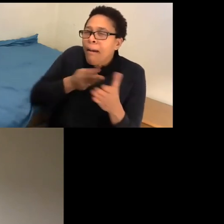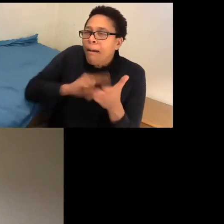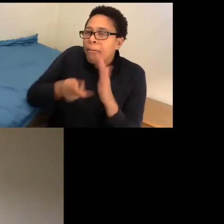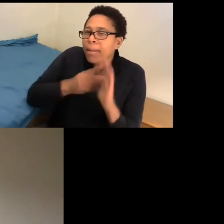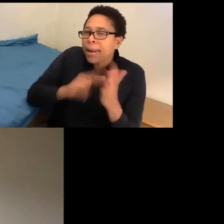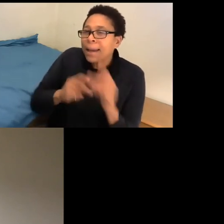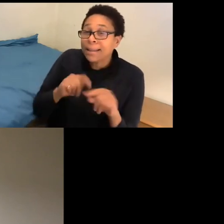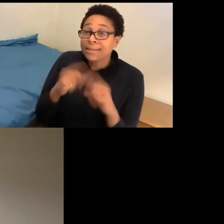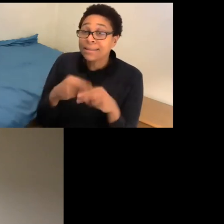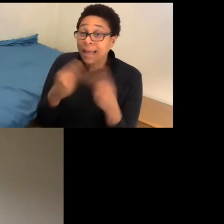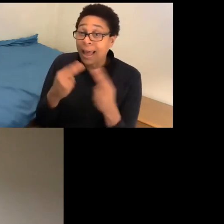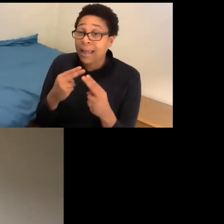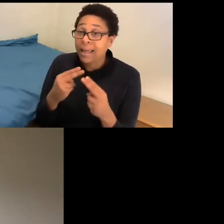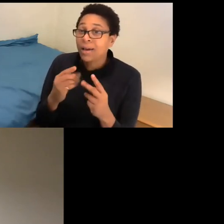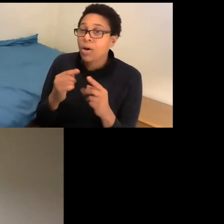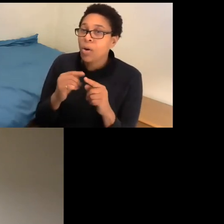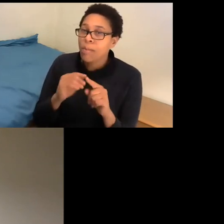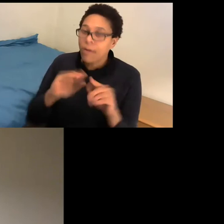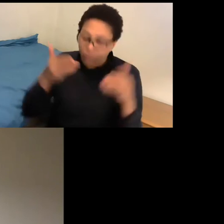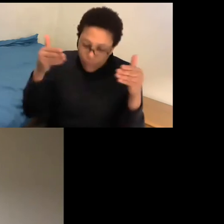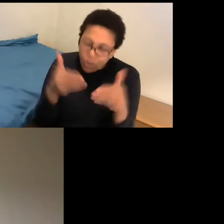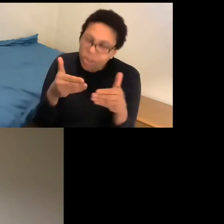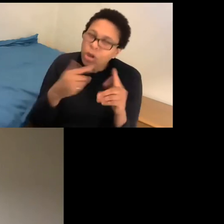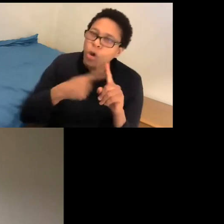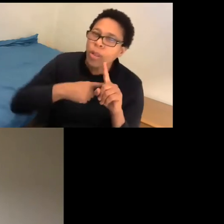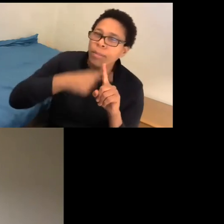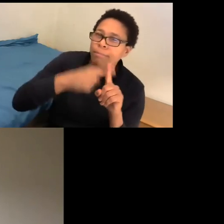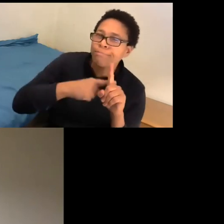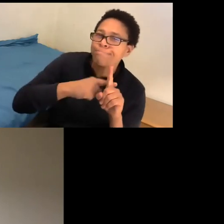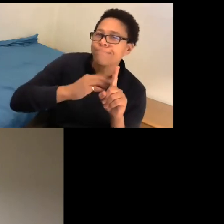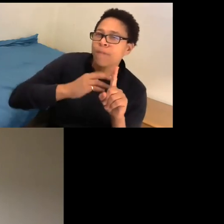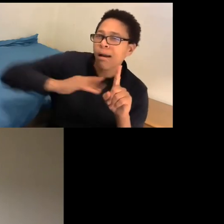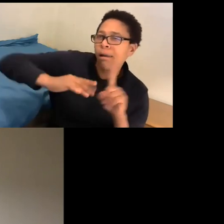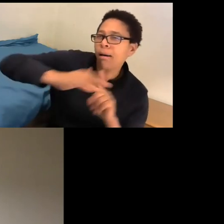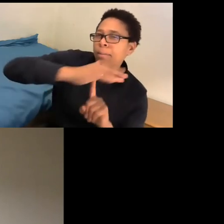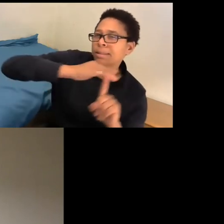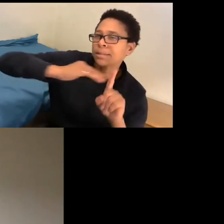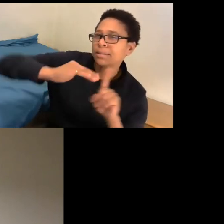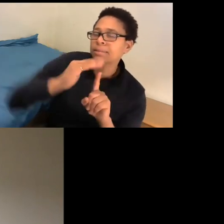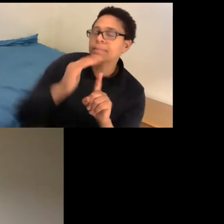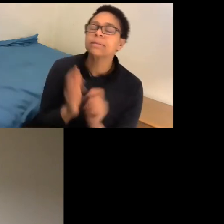network of different religious organizations that are gearing